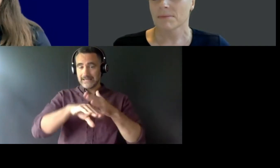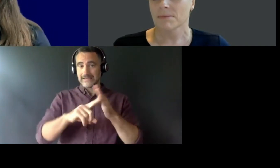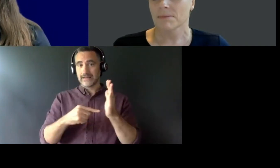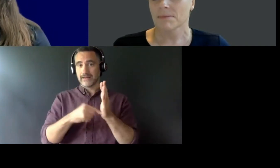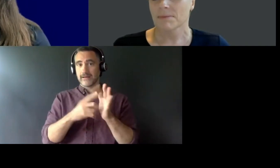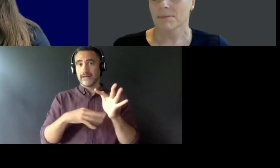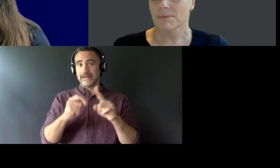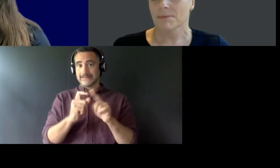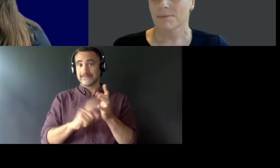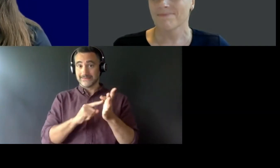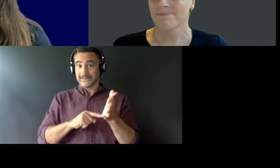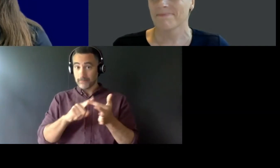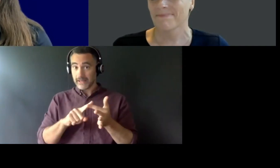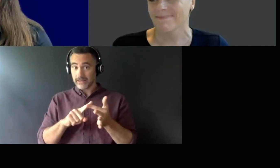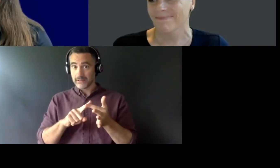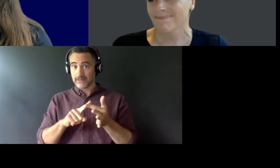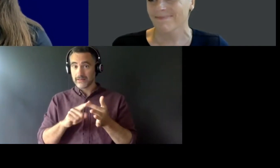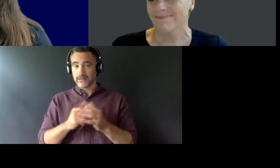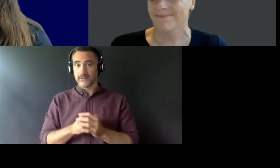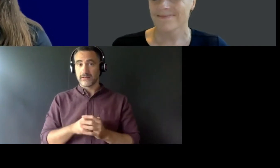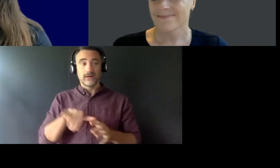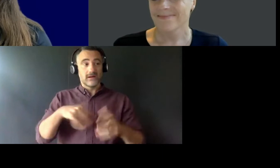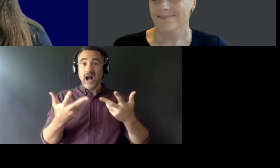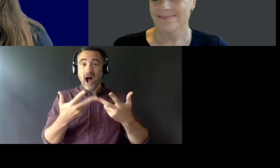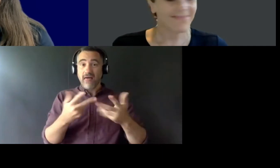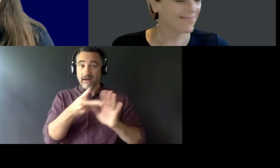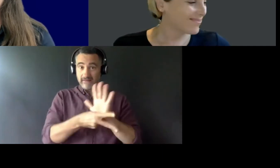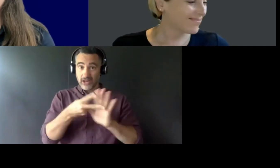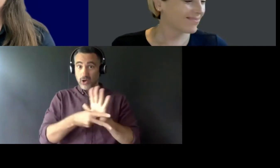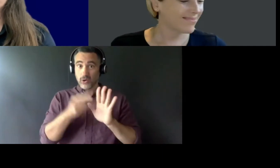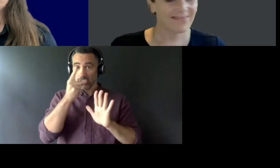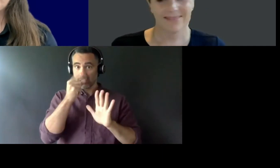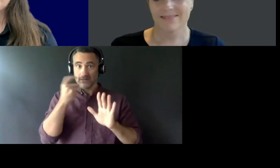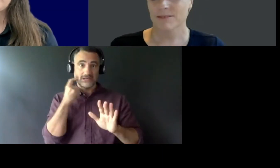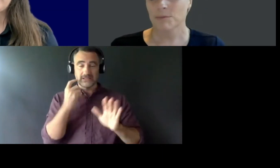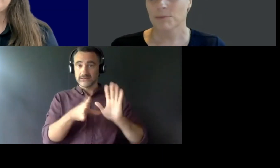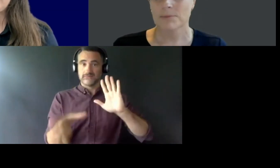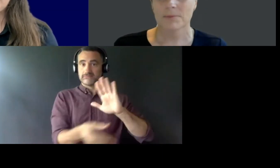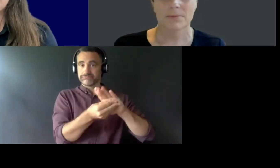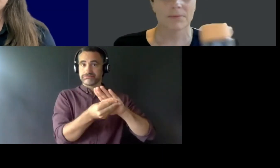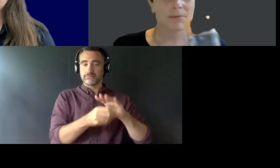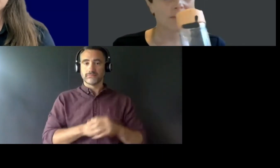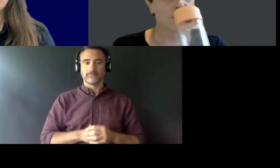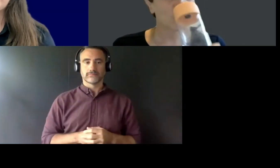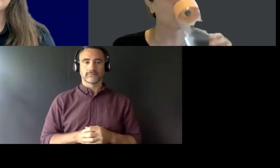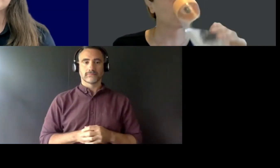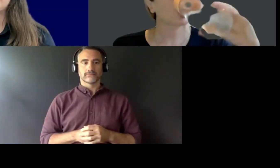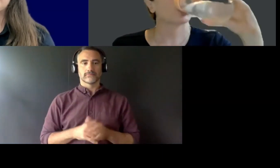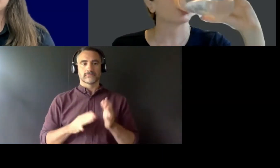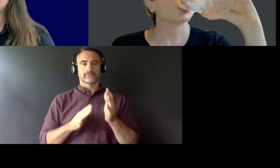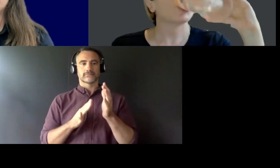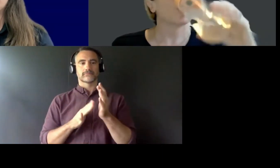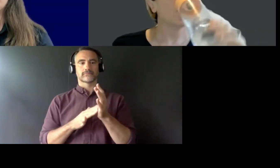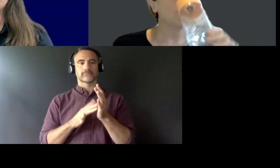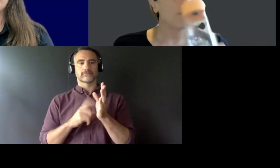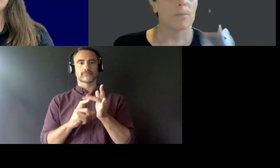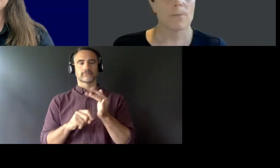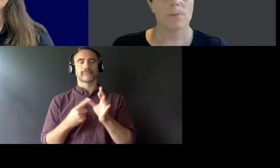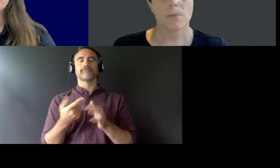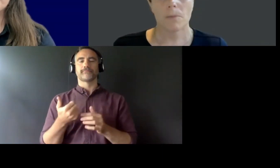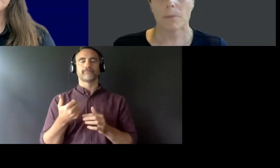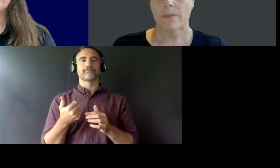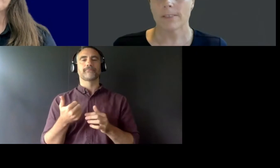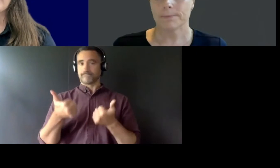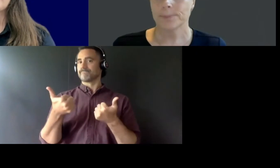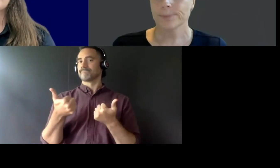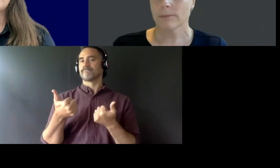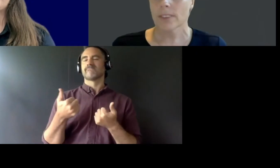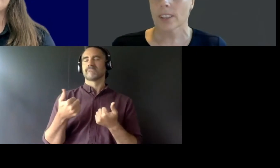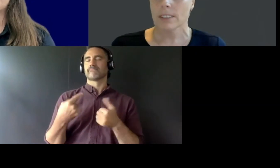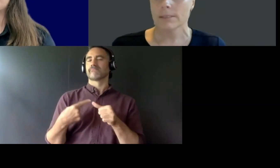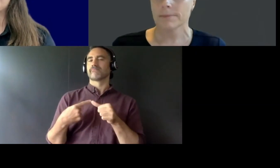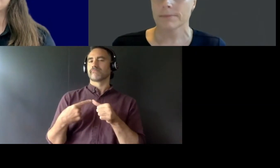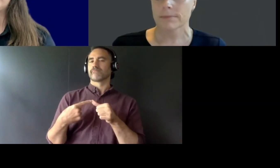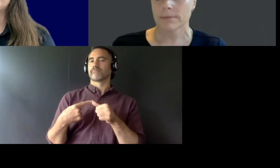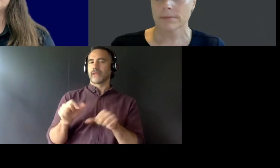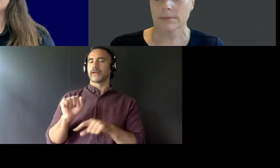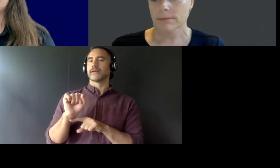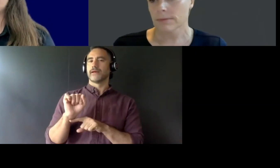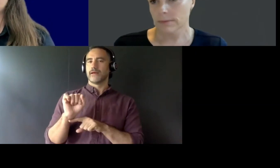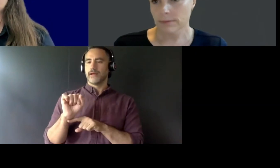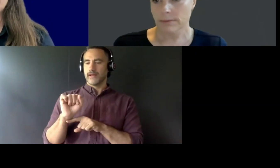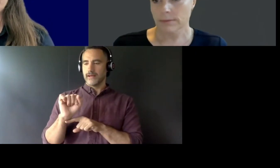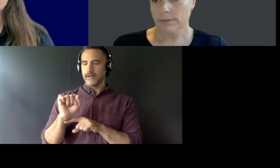Yes, you should be able to from any video format using the Word feature, Insert video